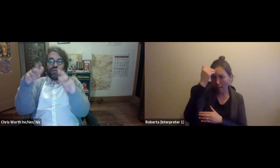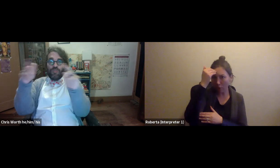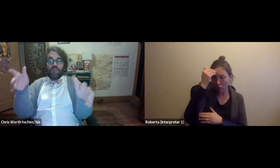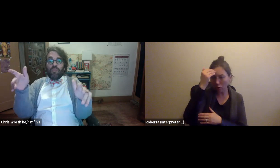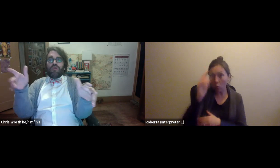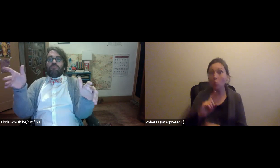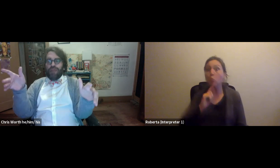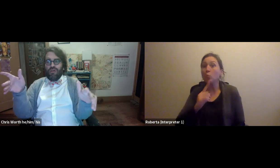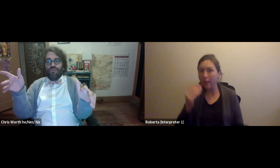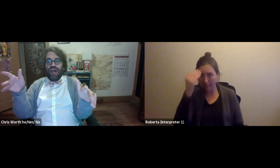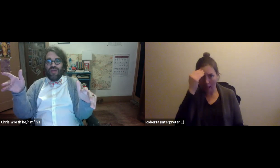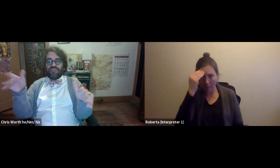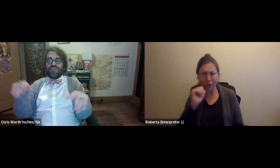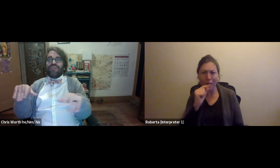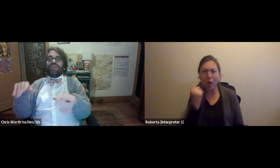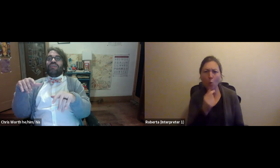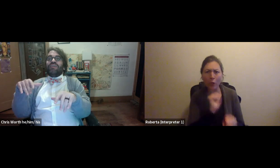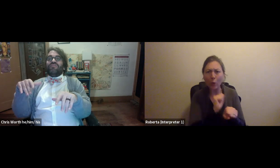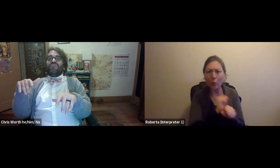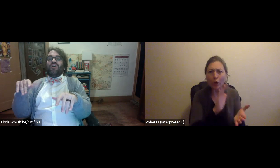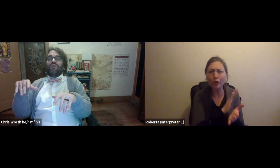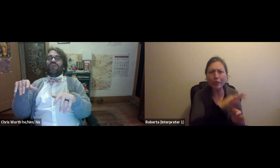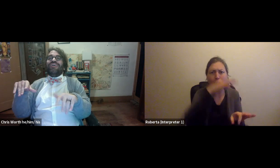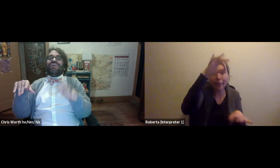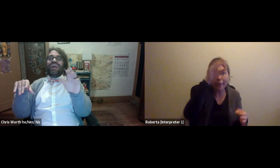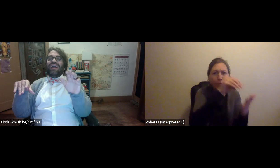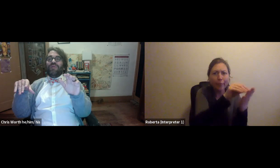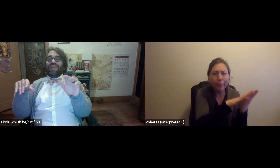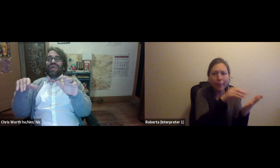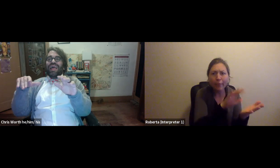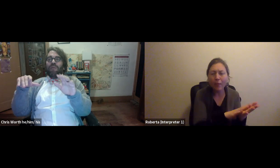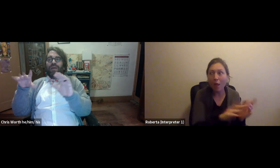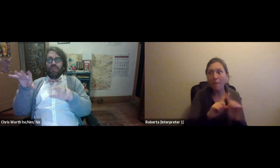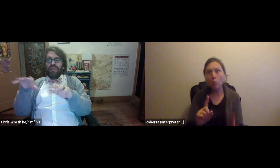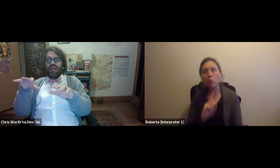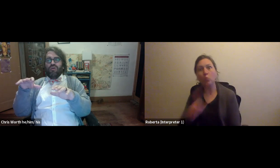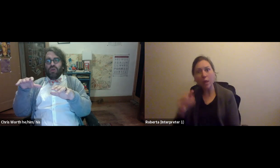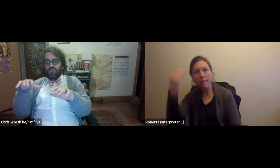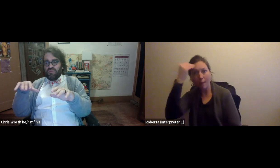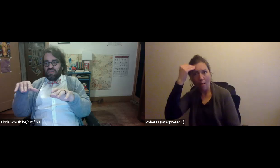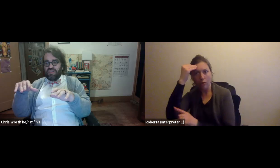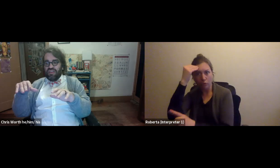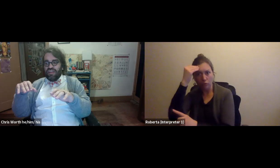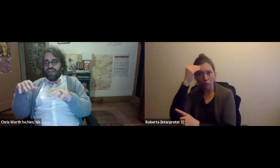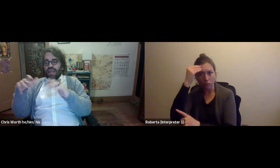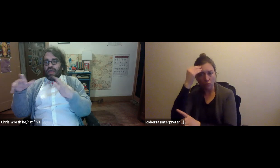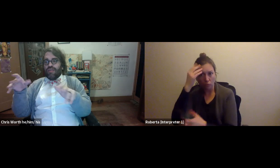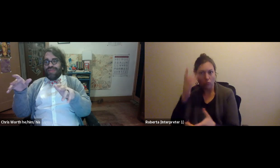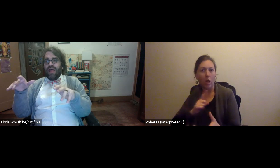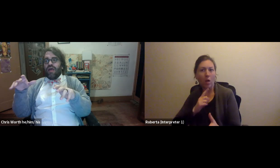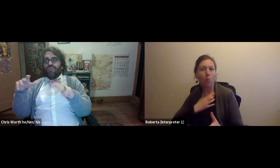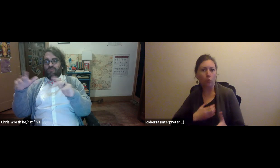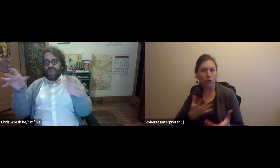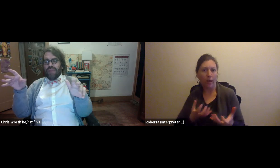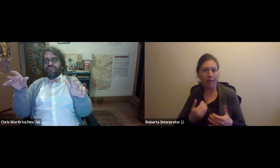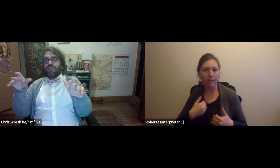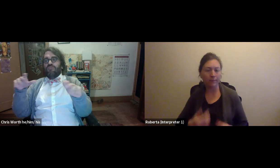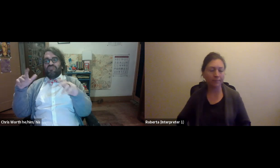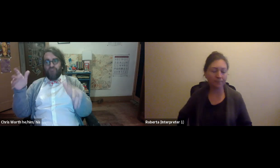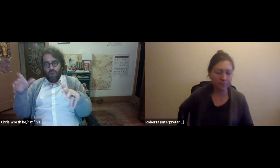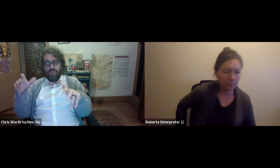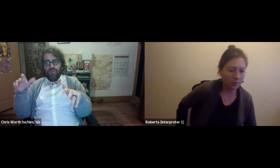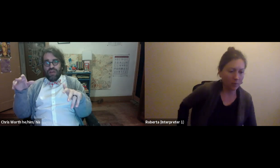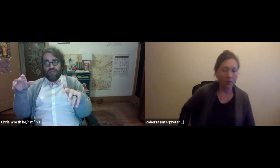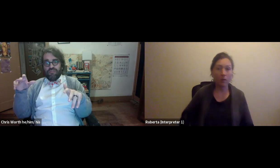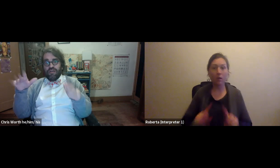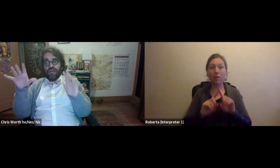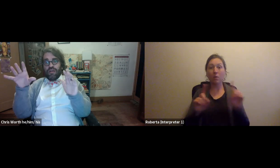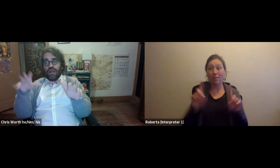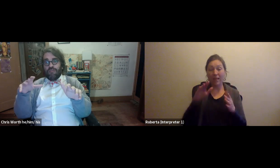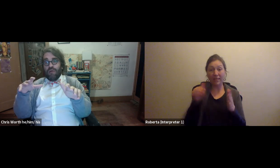but more real knowledge. But let me tell you that the rehab center was so punitive around